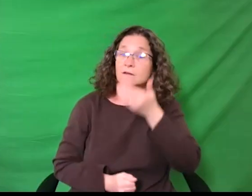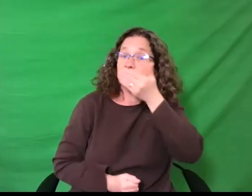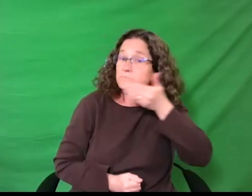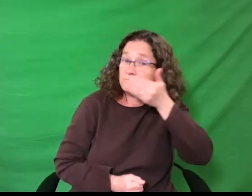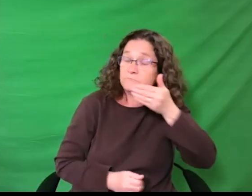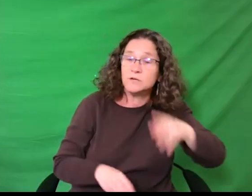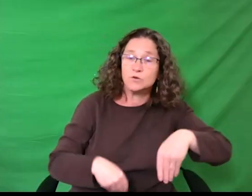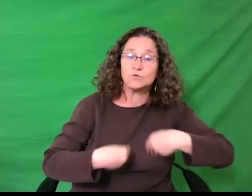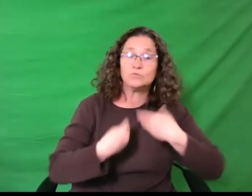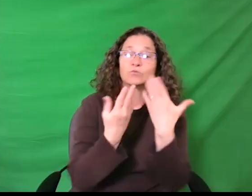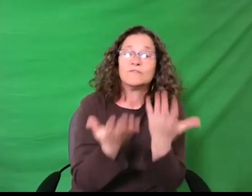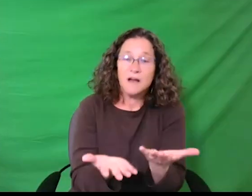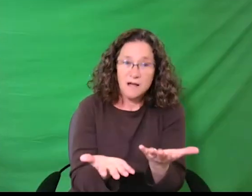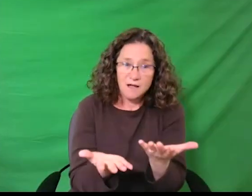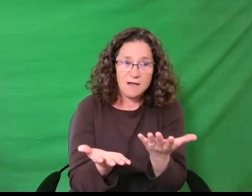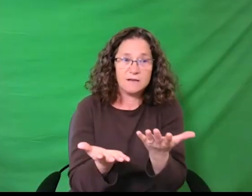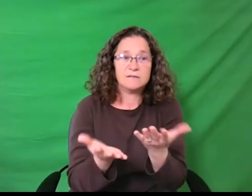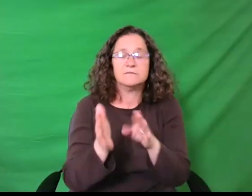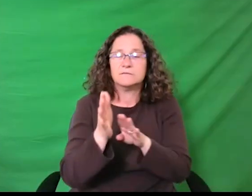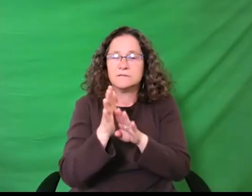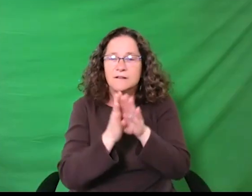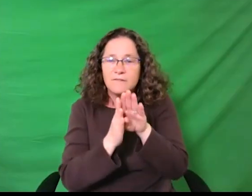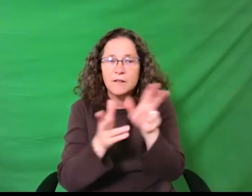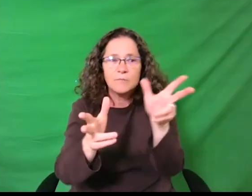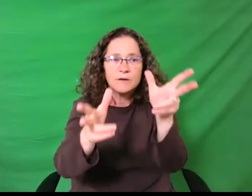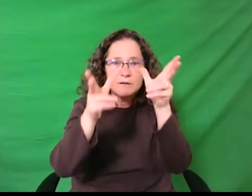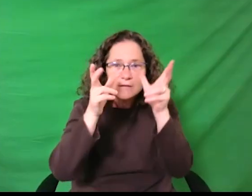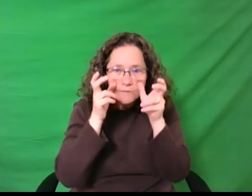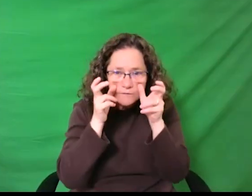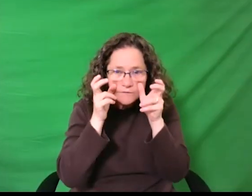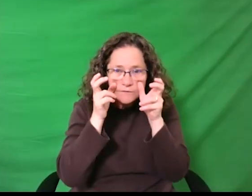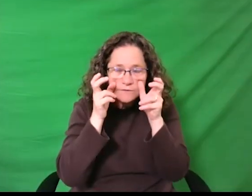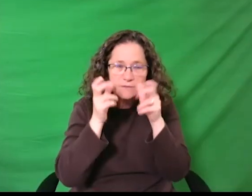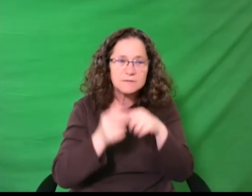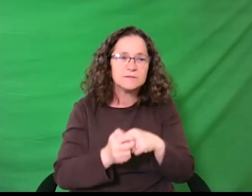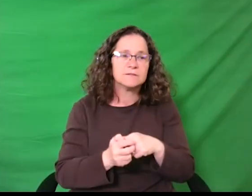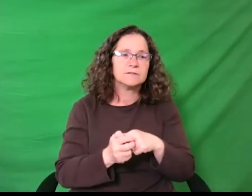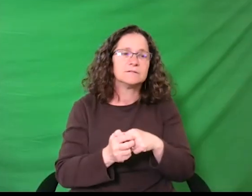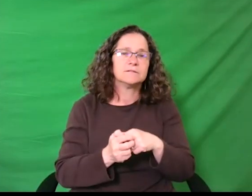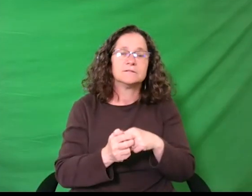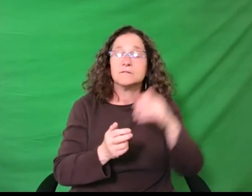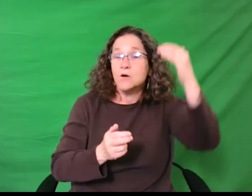to develop skills of phoneme reception, awareness,